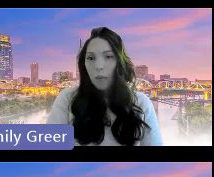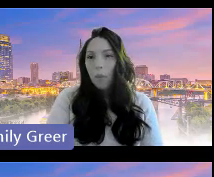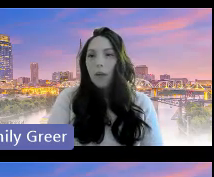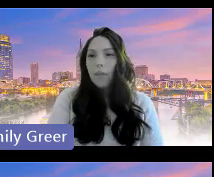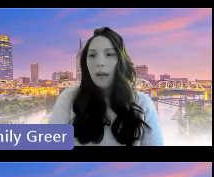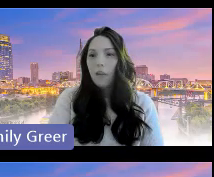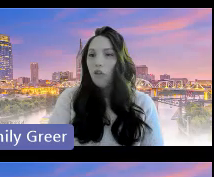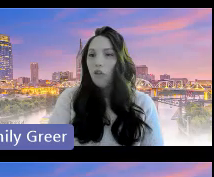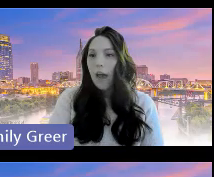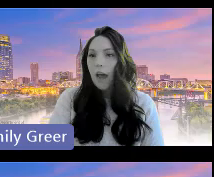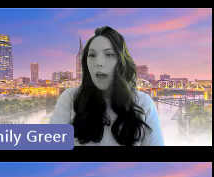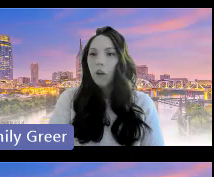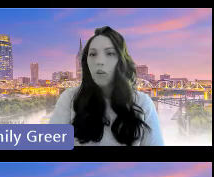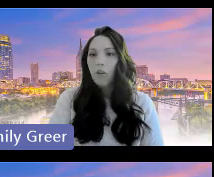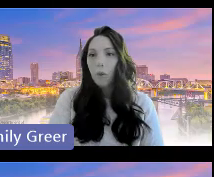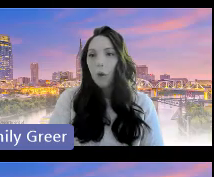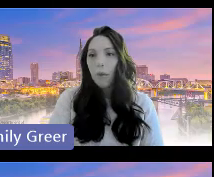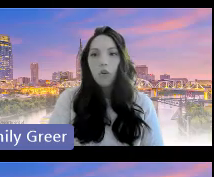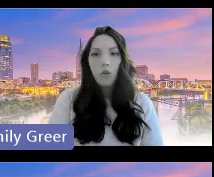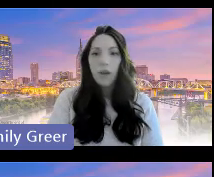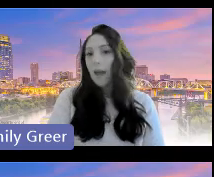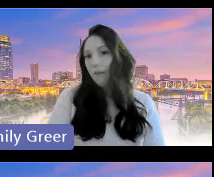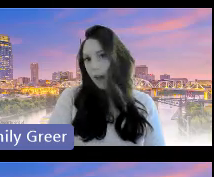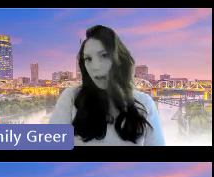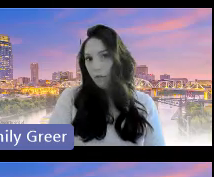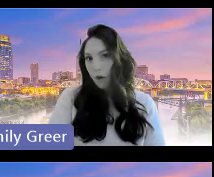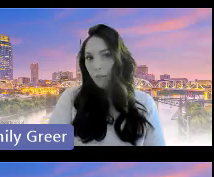I'm going to put that in the chat here in just a moment so you can have that info.